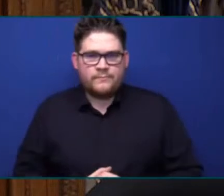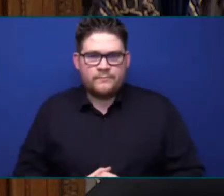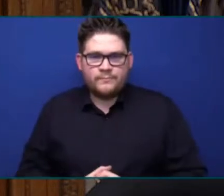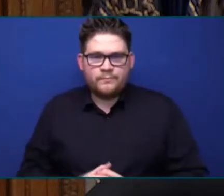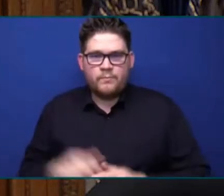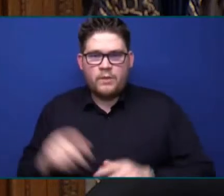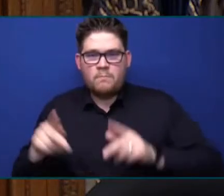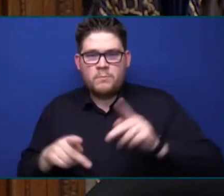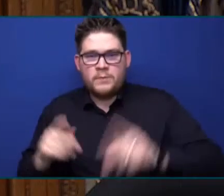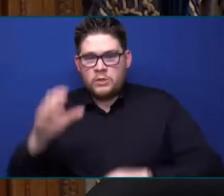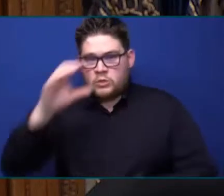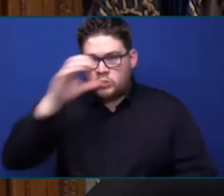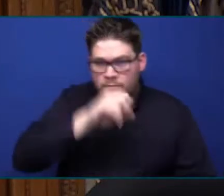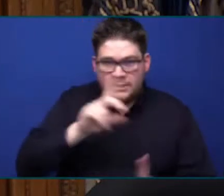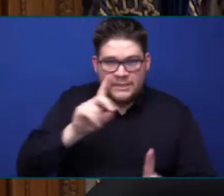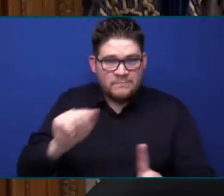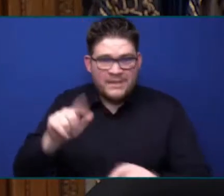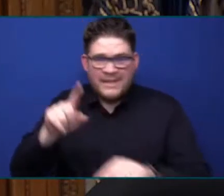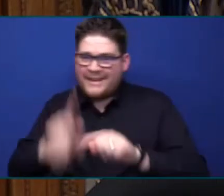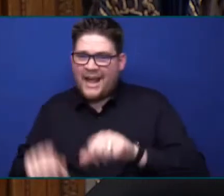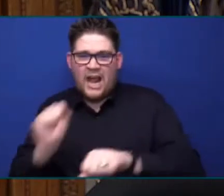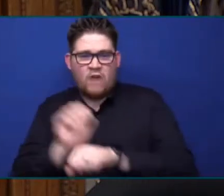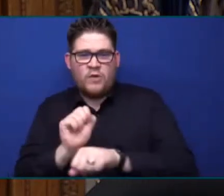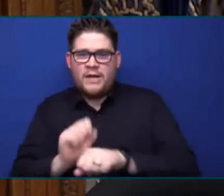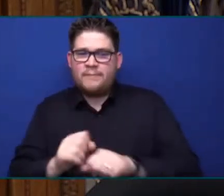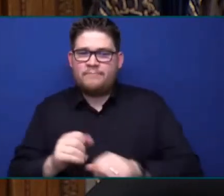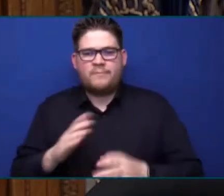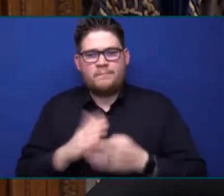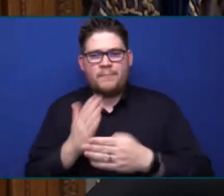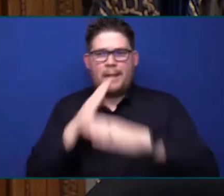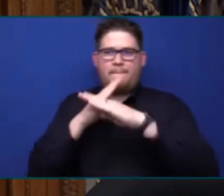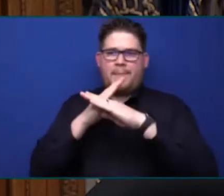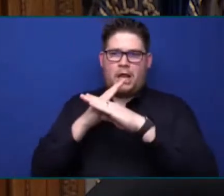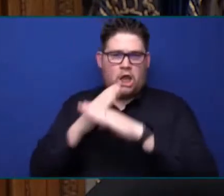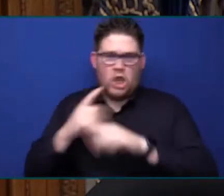impairments, but we know this is only part of the reason that many are unable to find work.